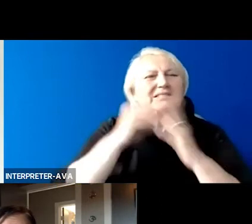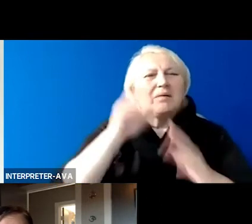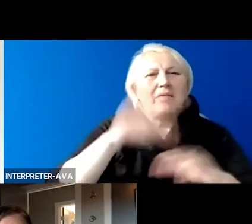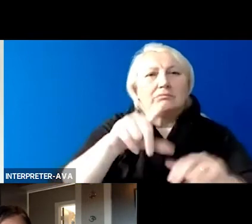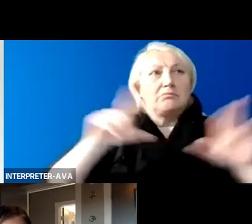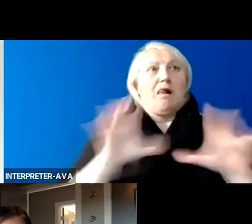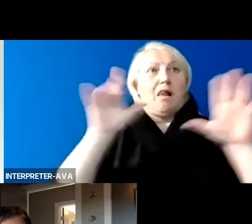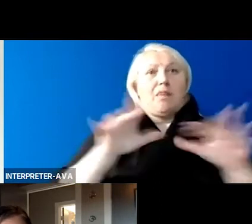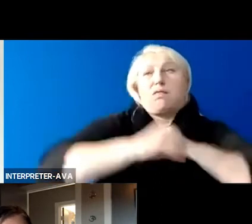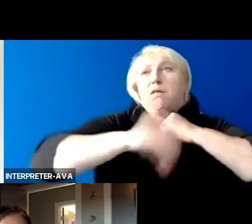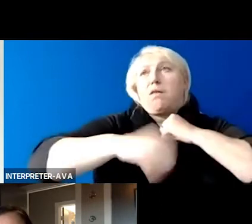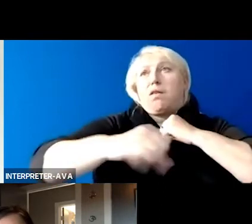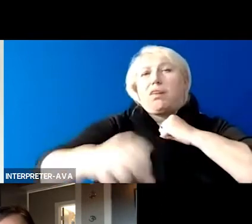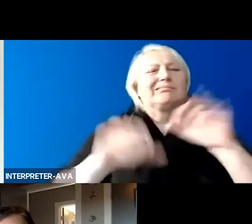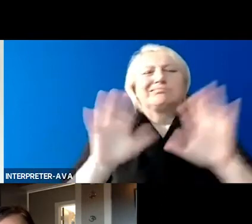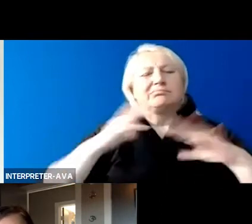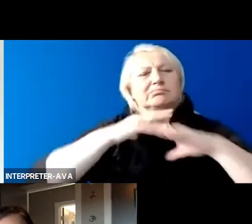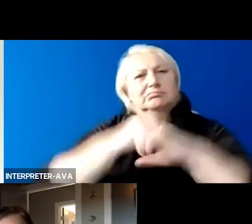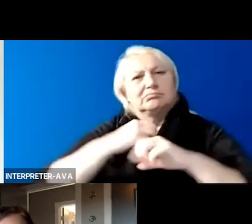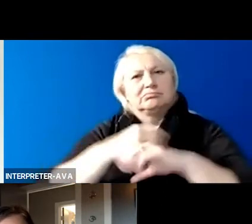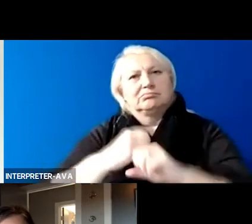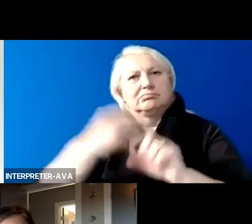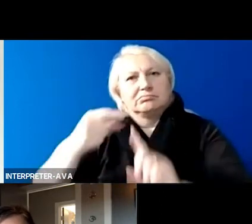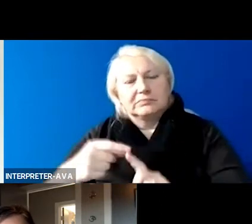with the reticent, which is not revealing your thought or your feelings readily.